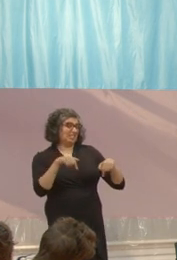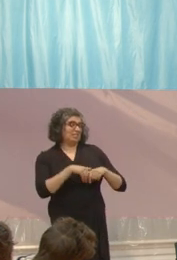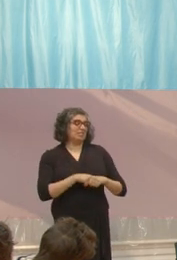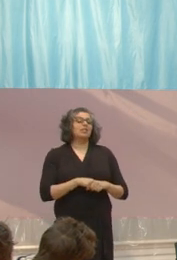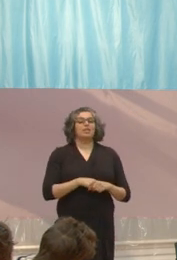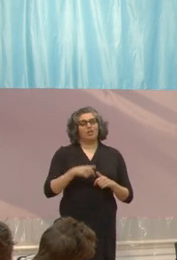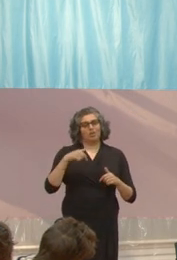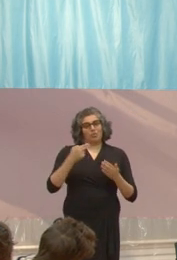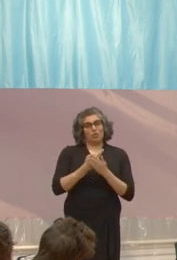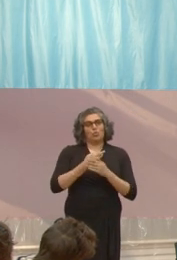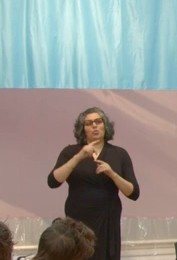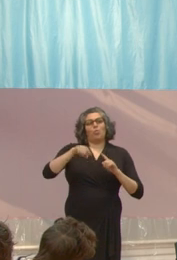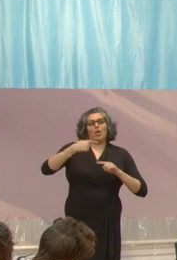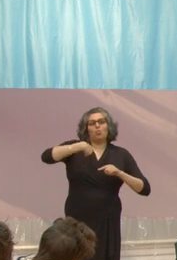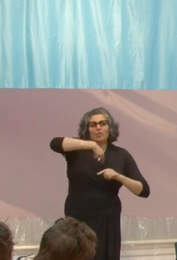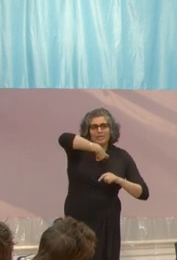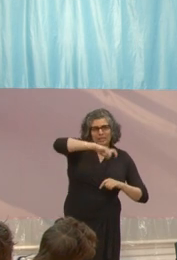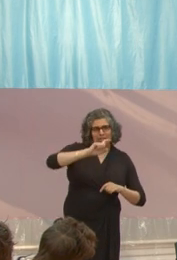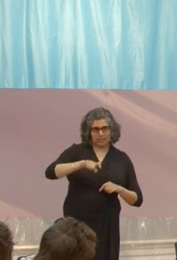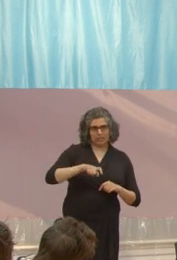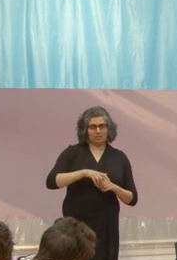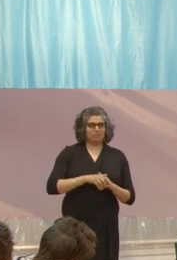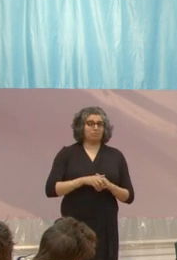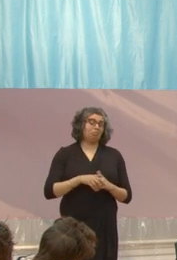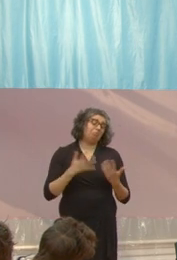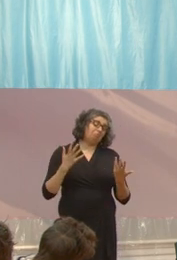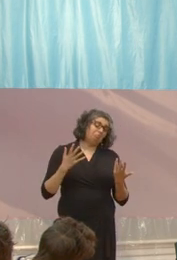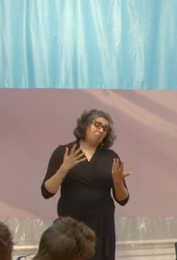we use it when we need it. And ultimately, maybe it's it's much